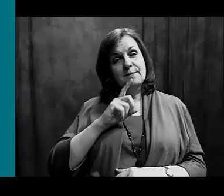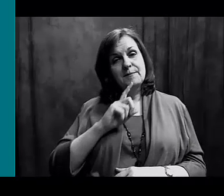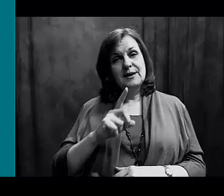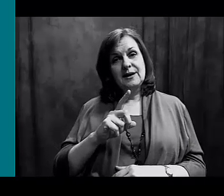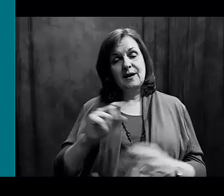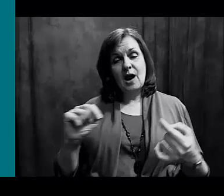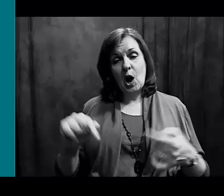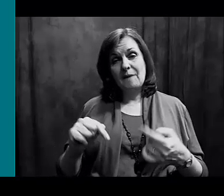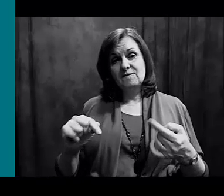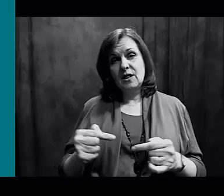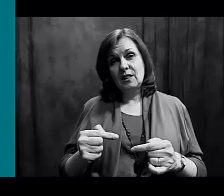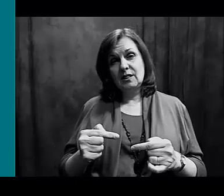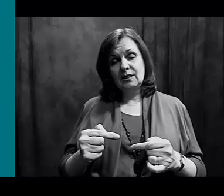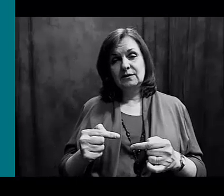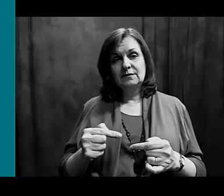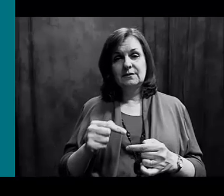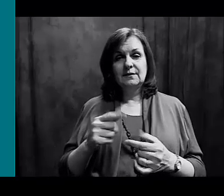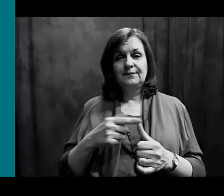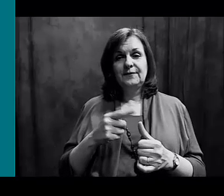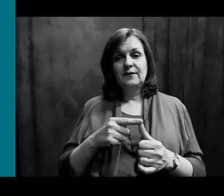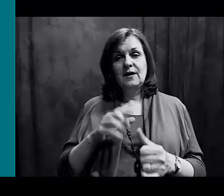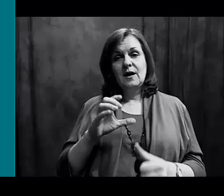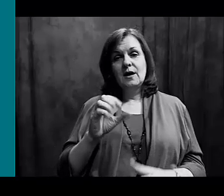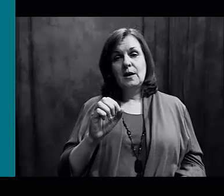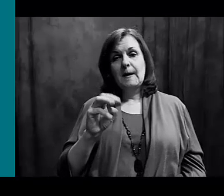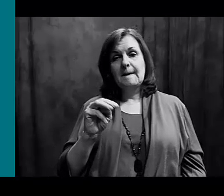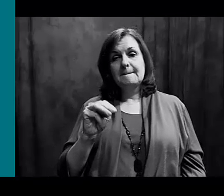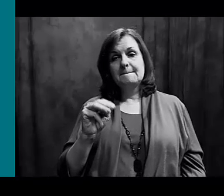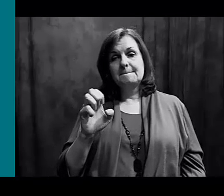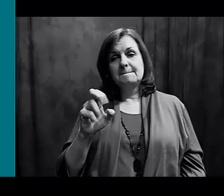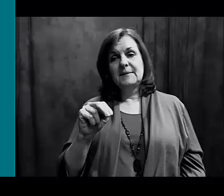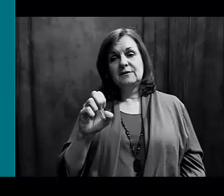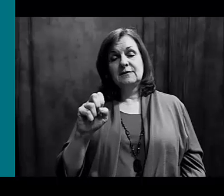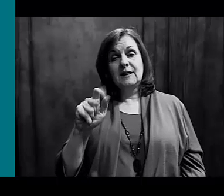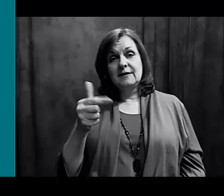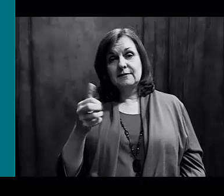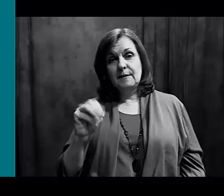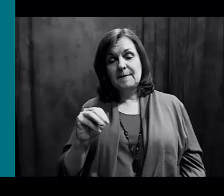harmful - Commensalism we usually look at as benefiting one -